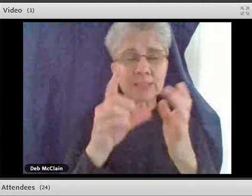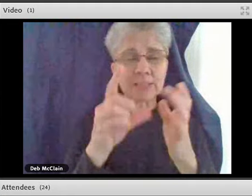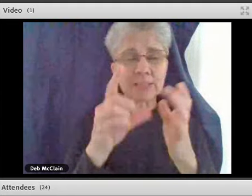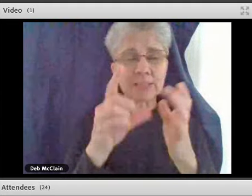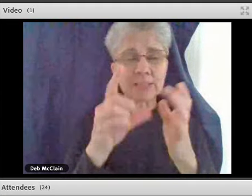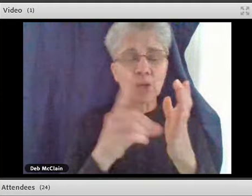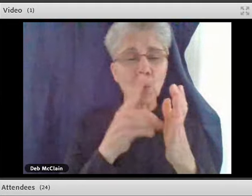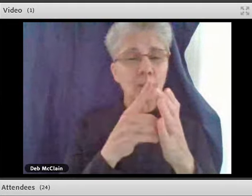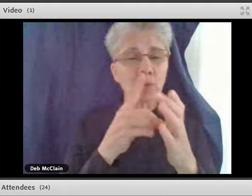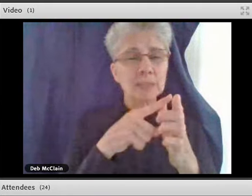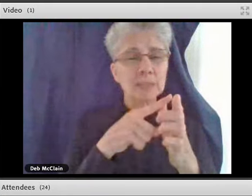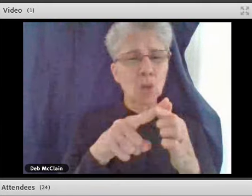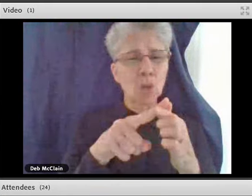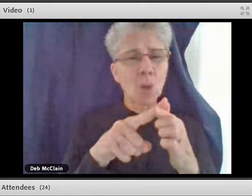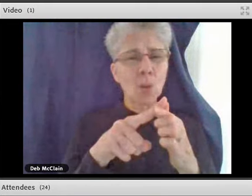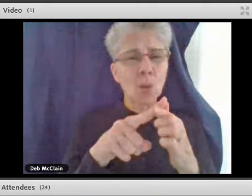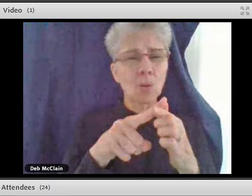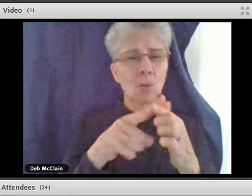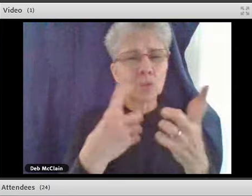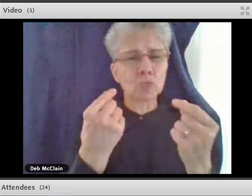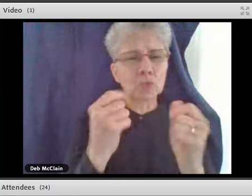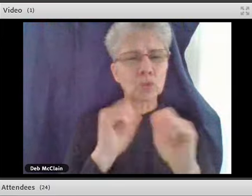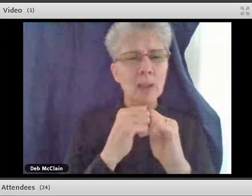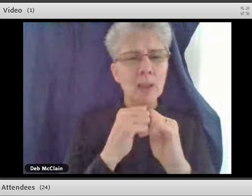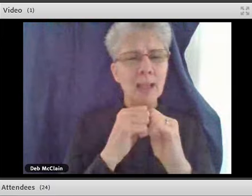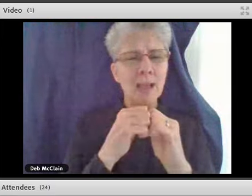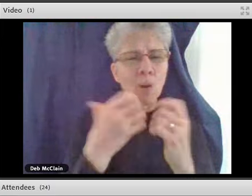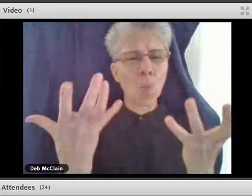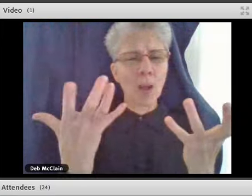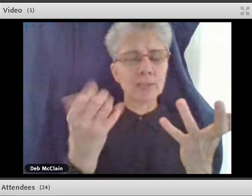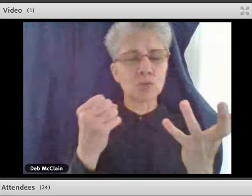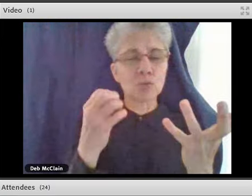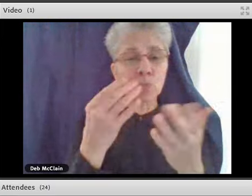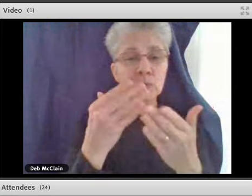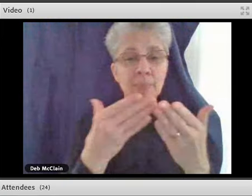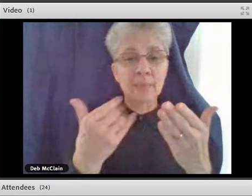Maybe a general website, look at free books, articles, statistics, directories.